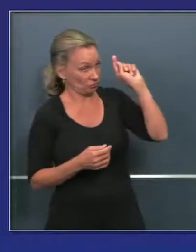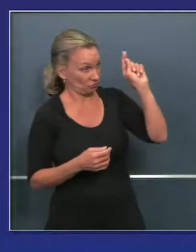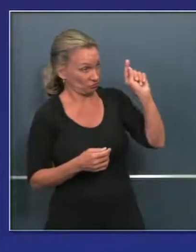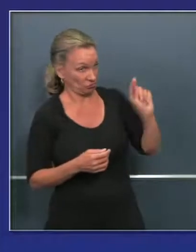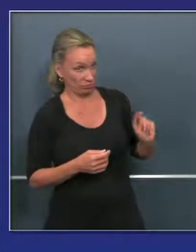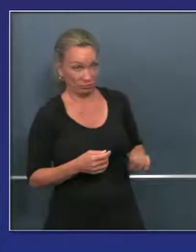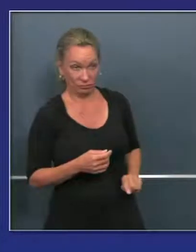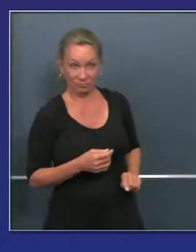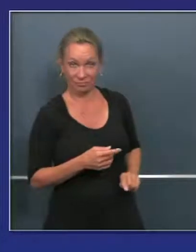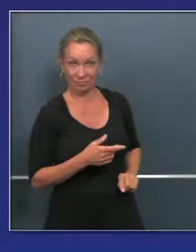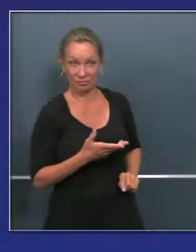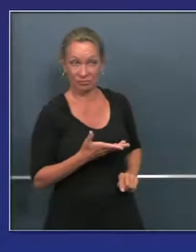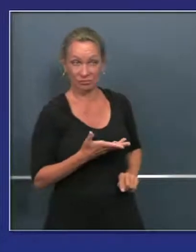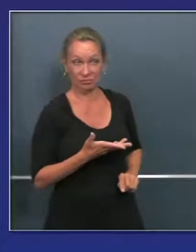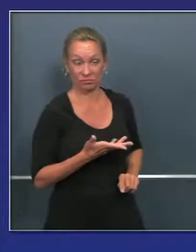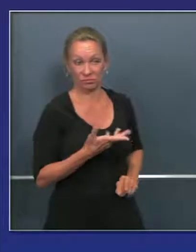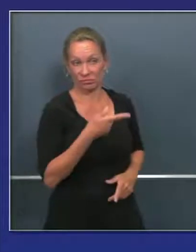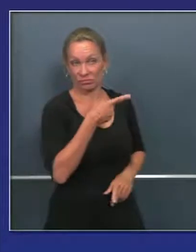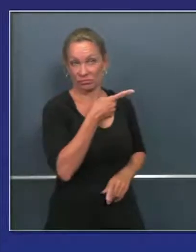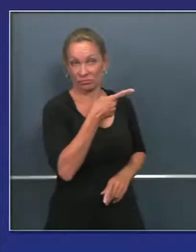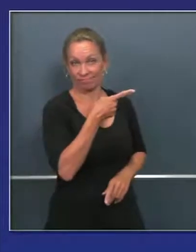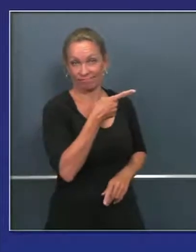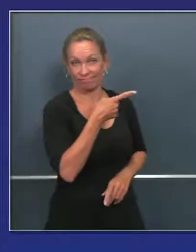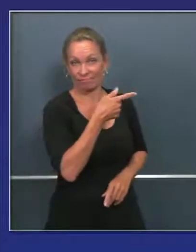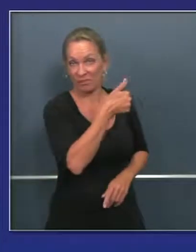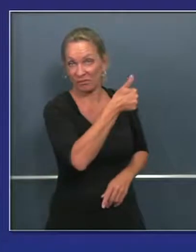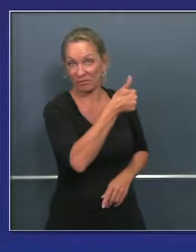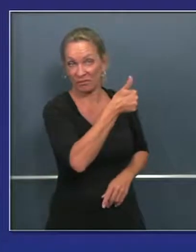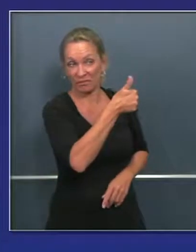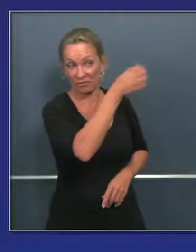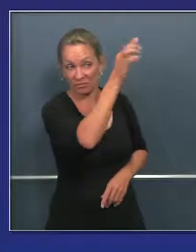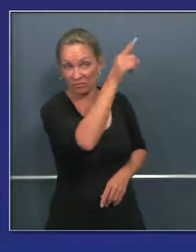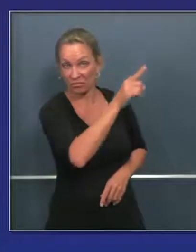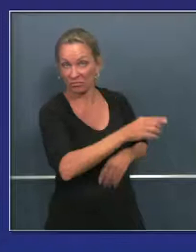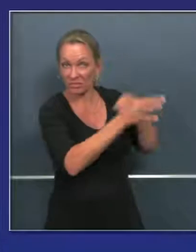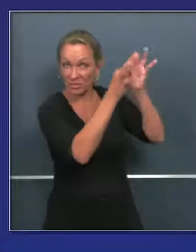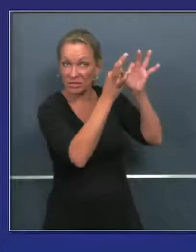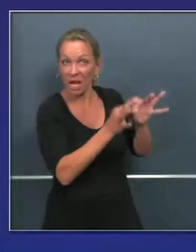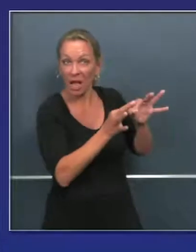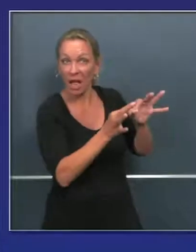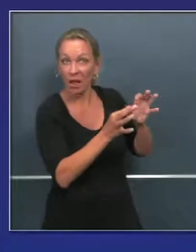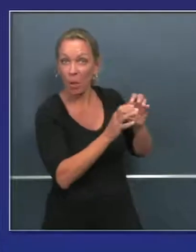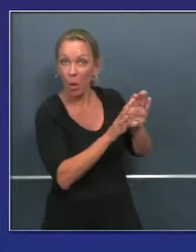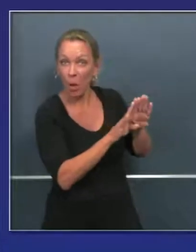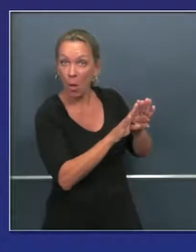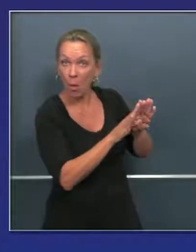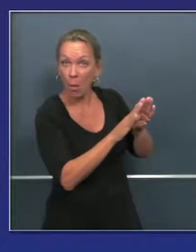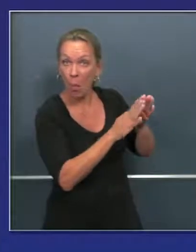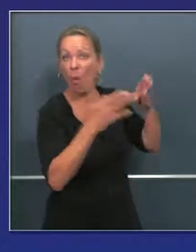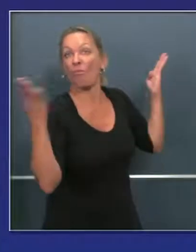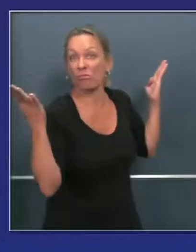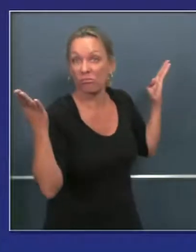guidance on the how in the case of any County that gets on to the county monitoring list I